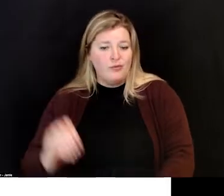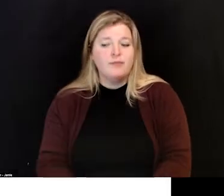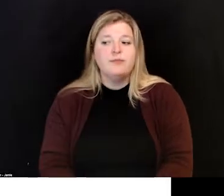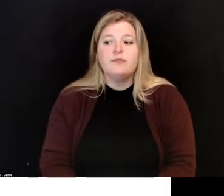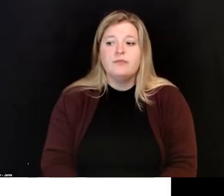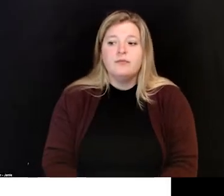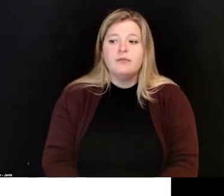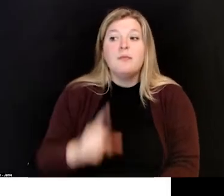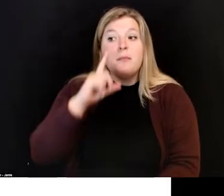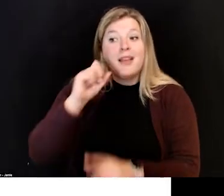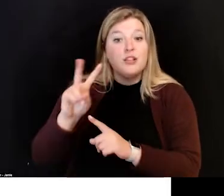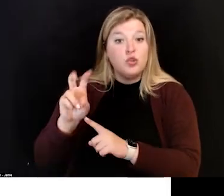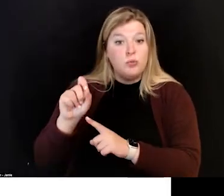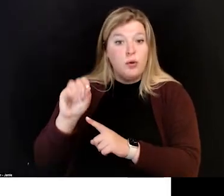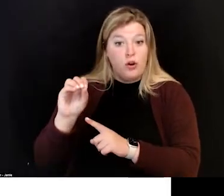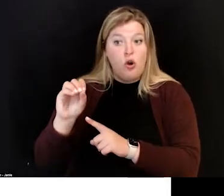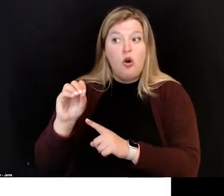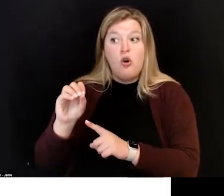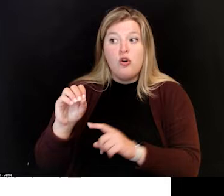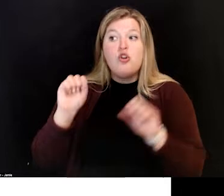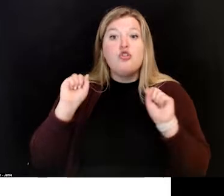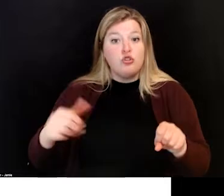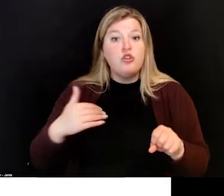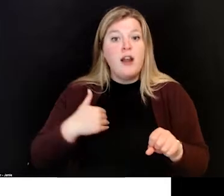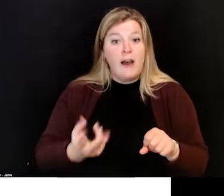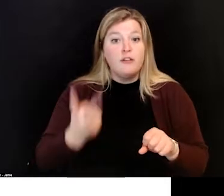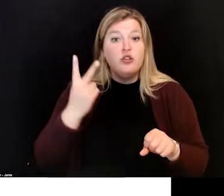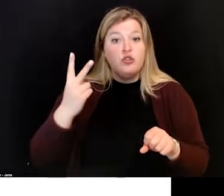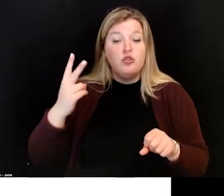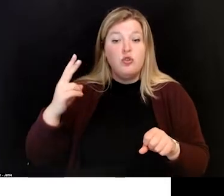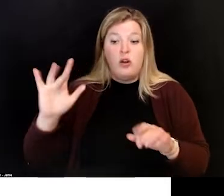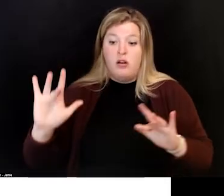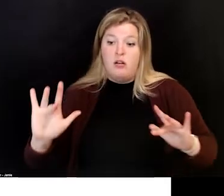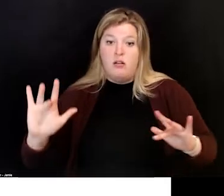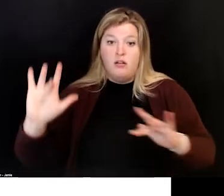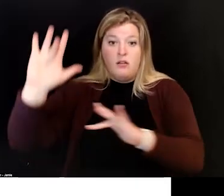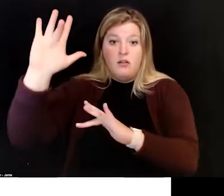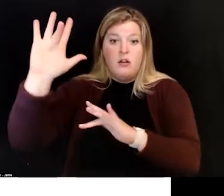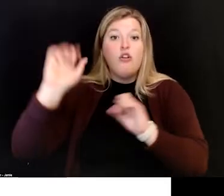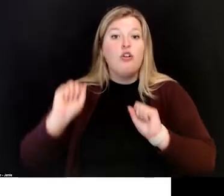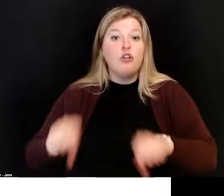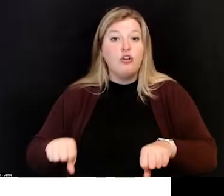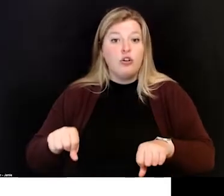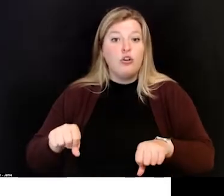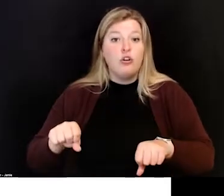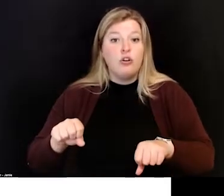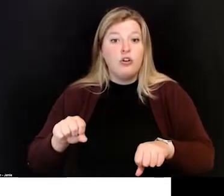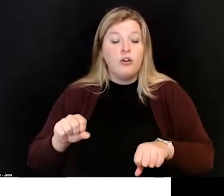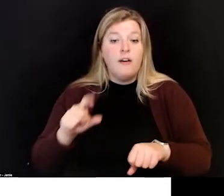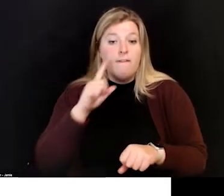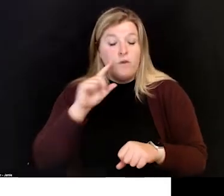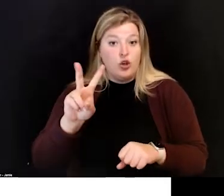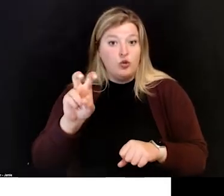because, in 2.0, you could have two scroll bars, one horizontal and one vertical, at 200% and pass.